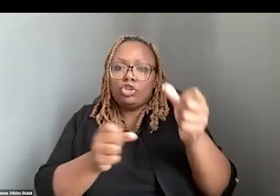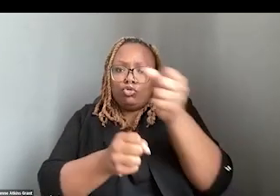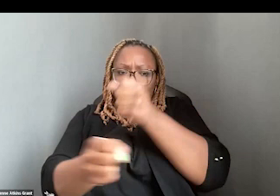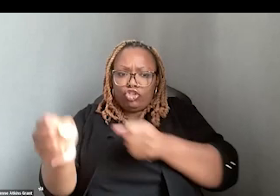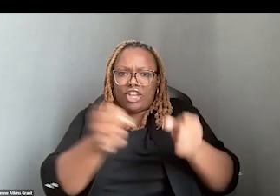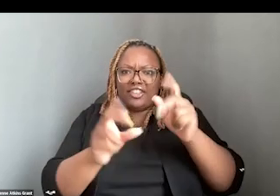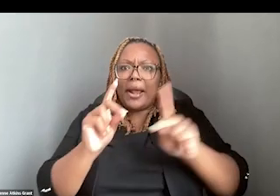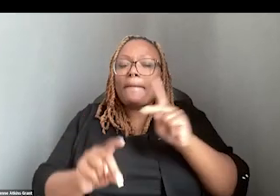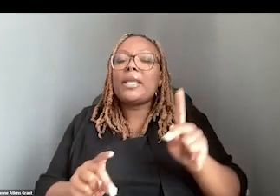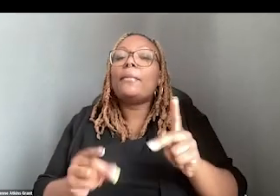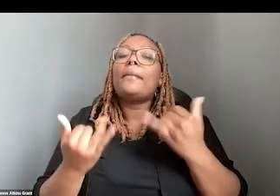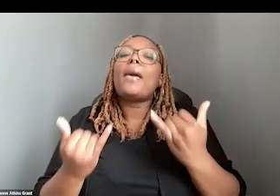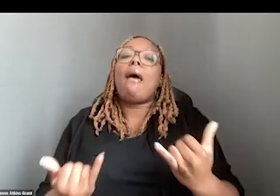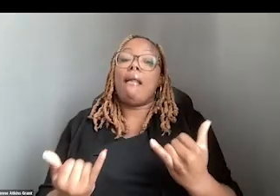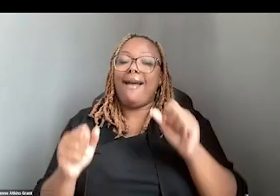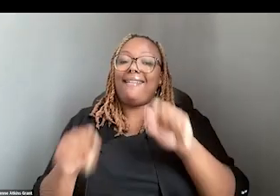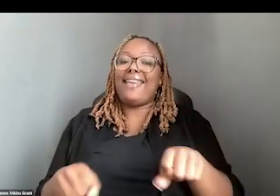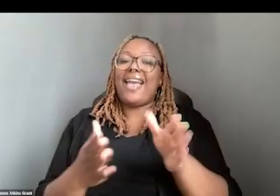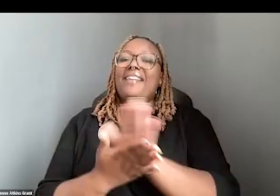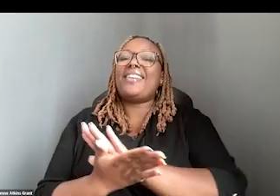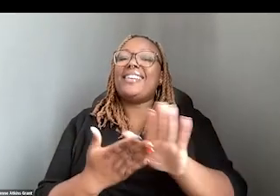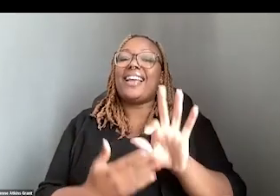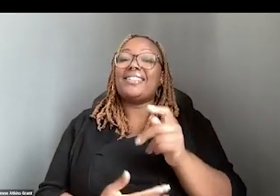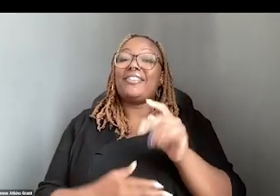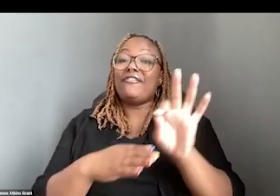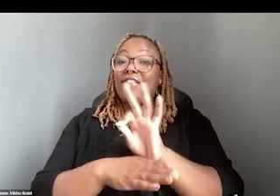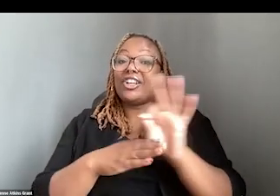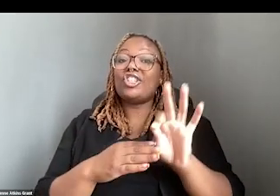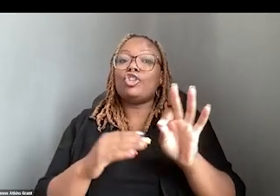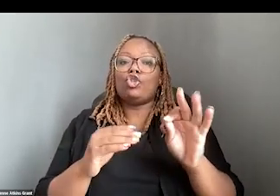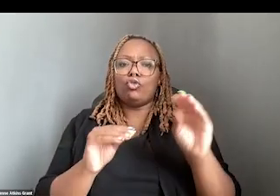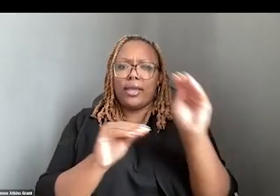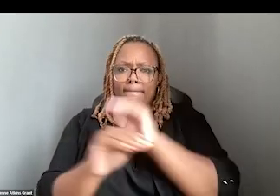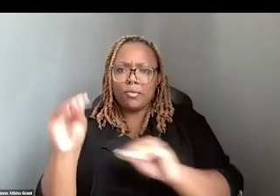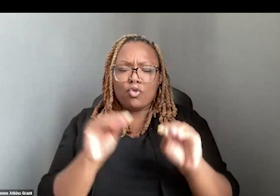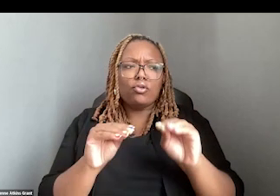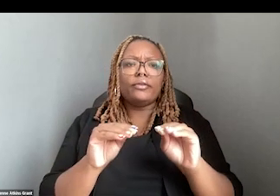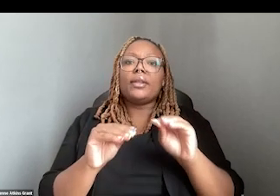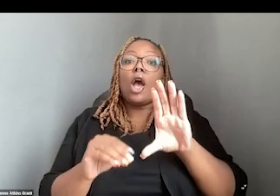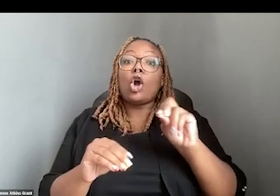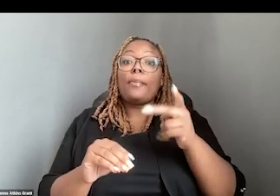So now we have a very nice feature where you can move and elevate a co-PI to a PI, or vice versa.